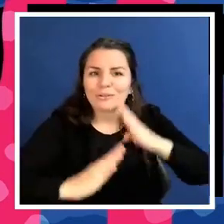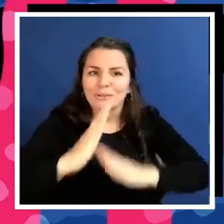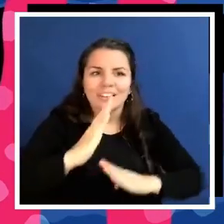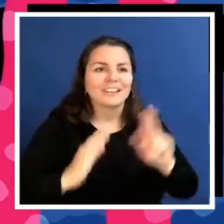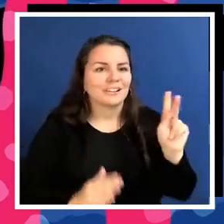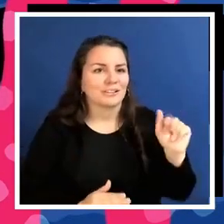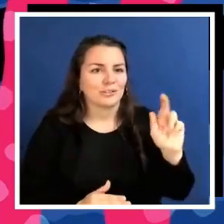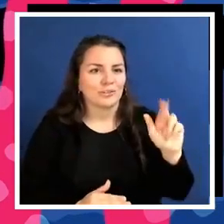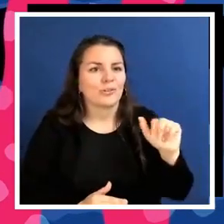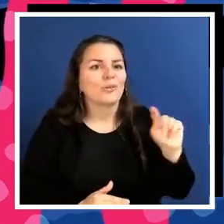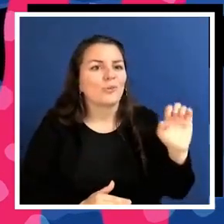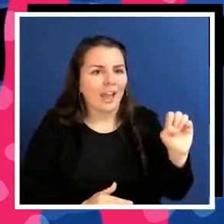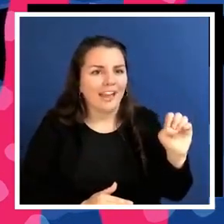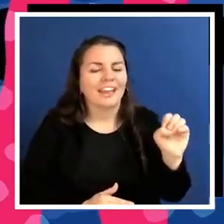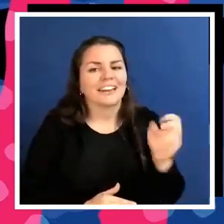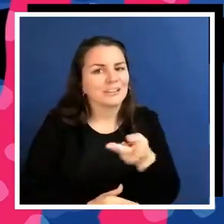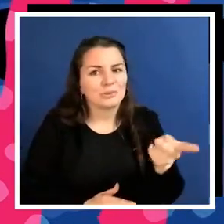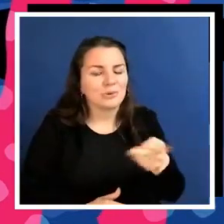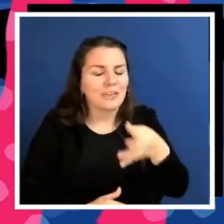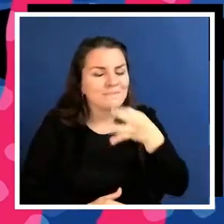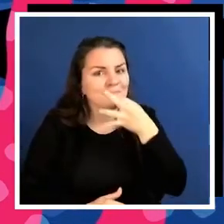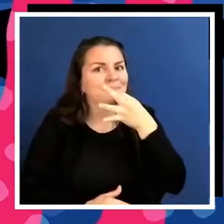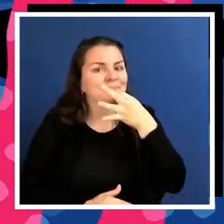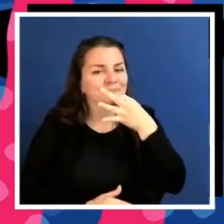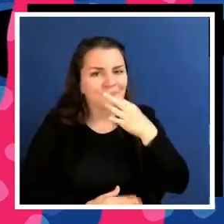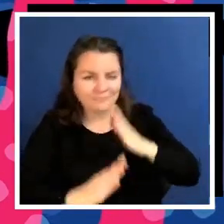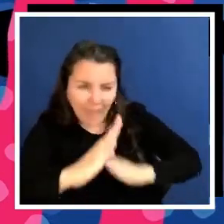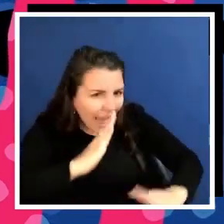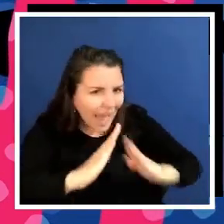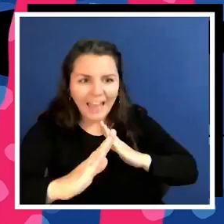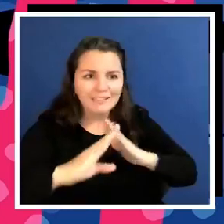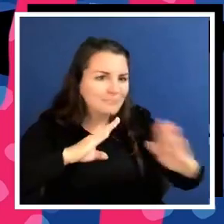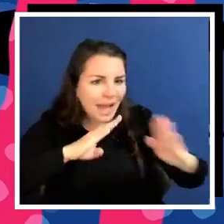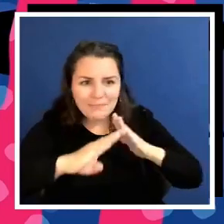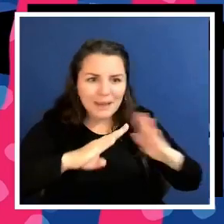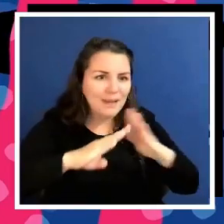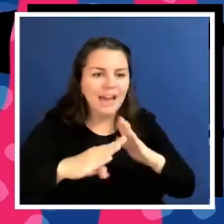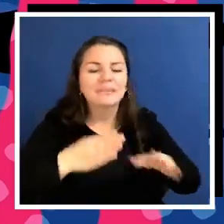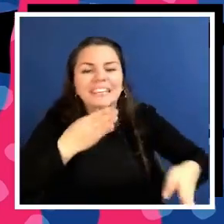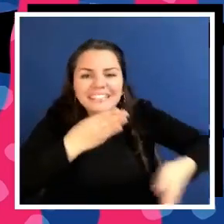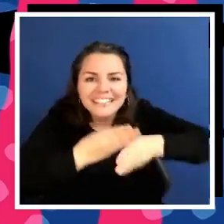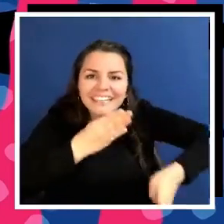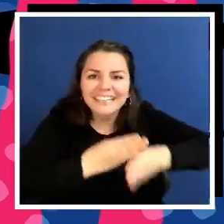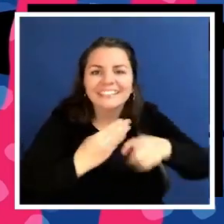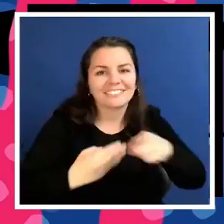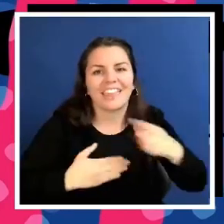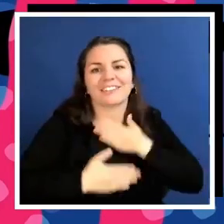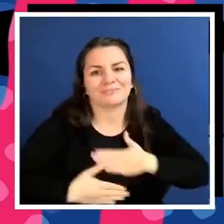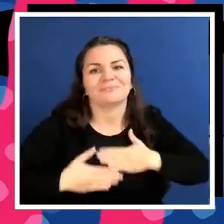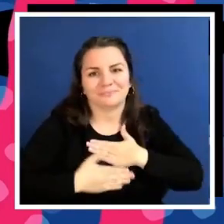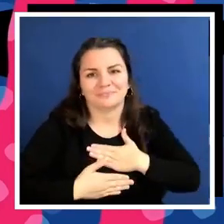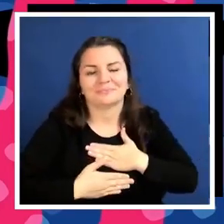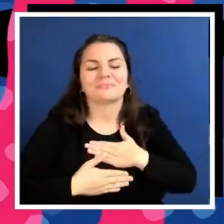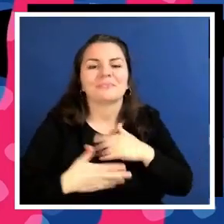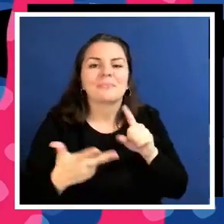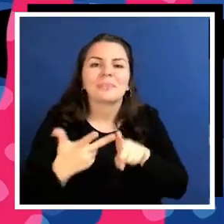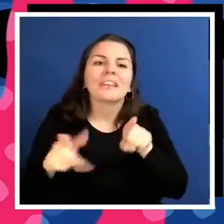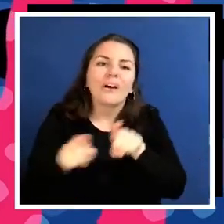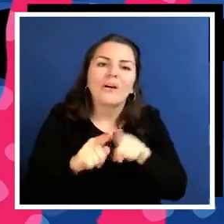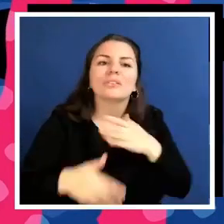WHAT DID THEY LIKE TO DO?